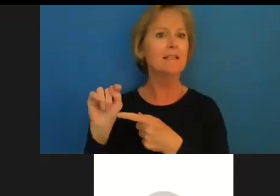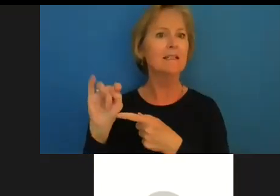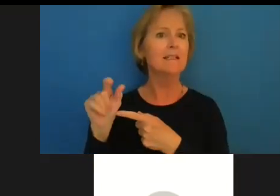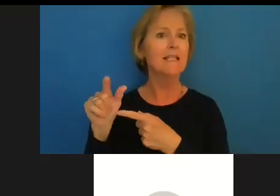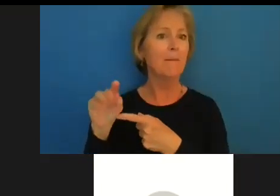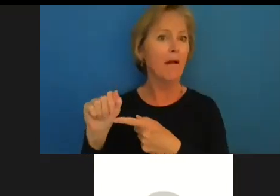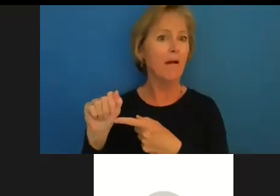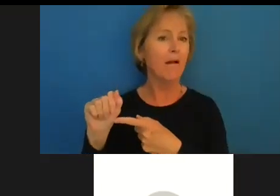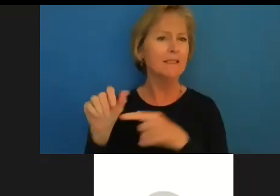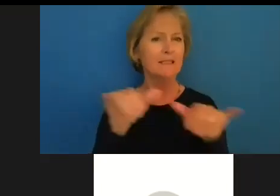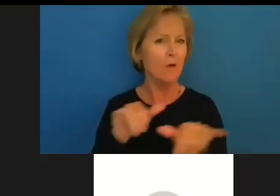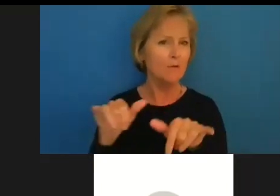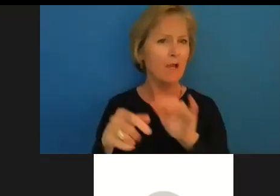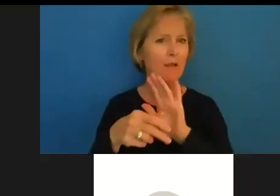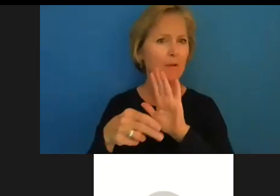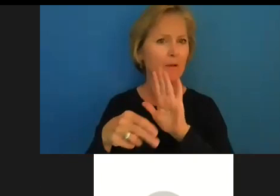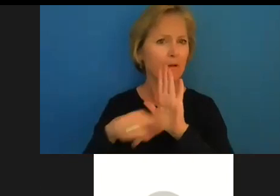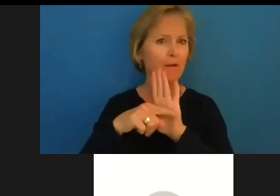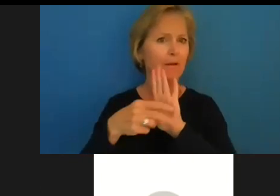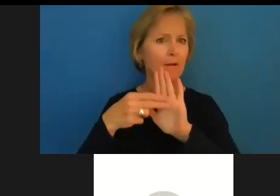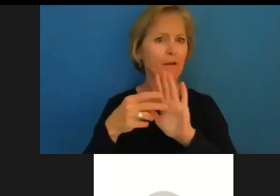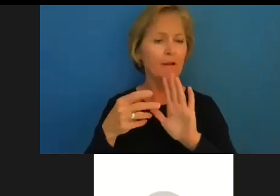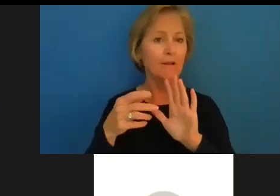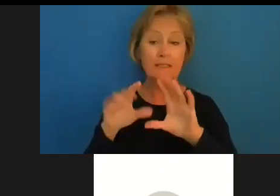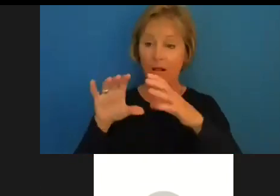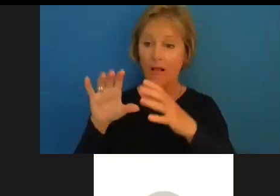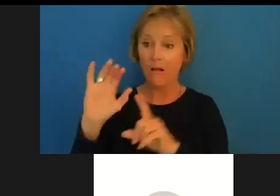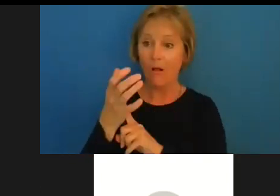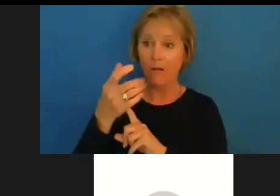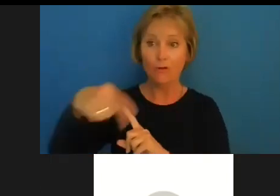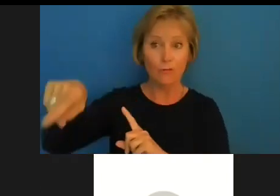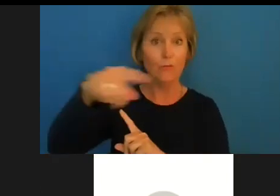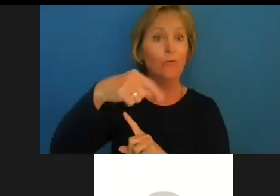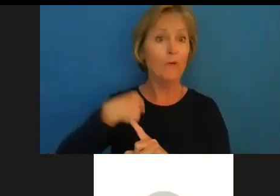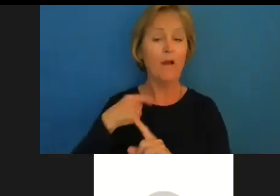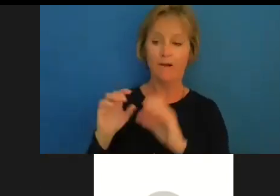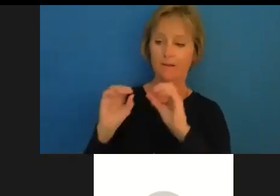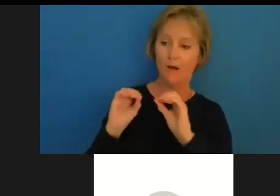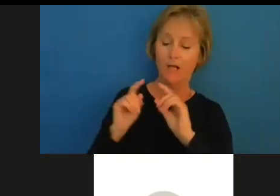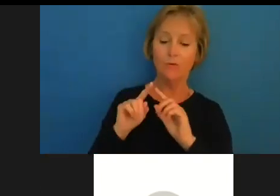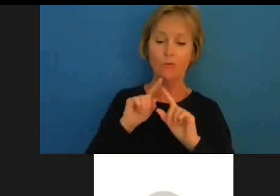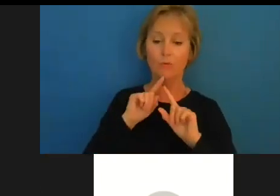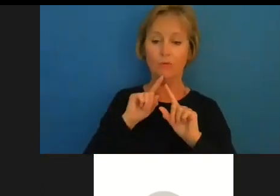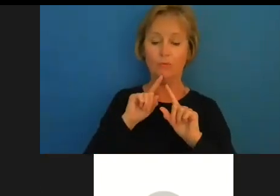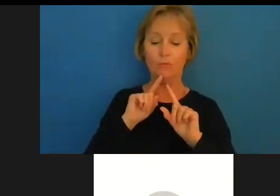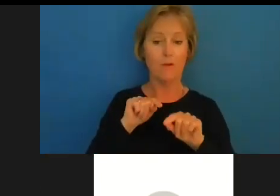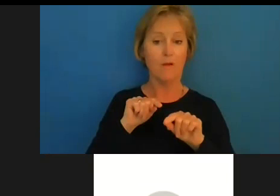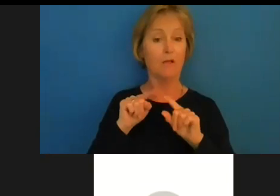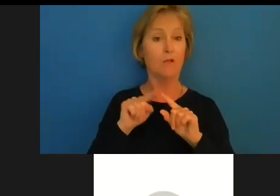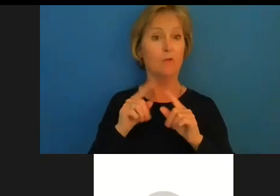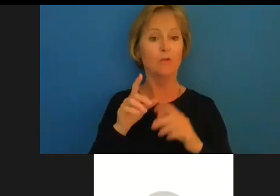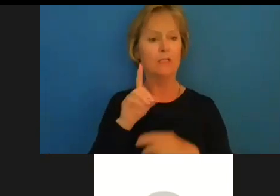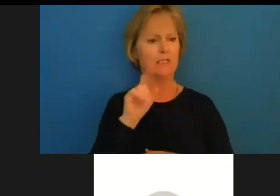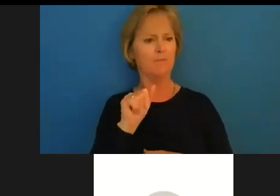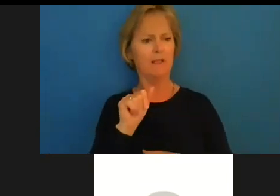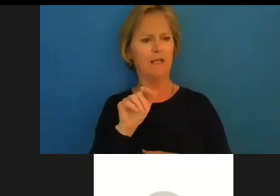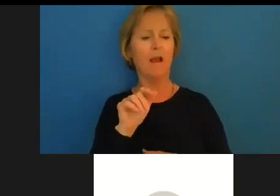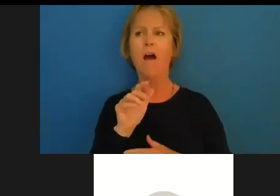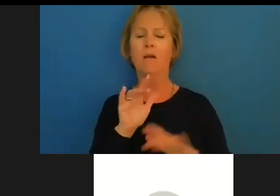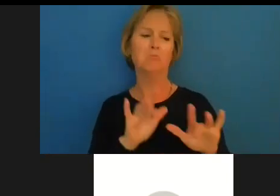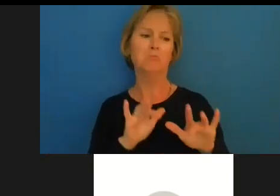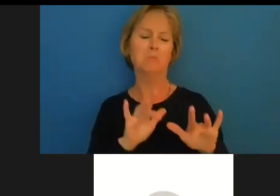You know, as a culture, we are taught to respond to disability with pity and to